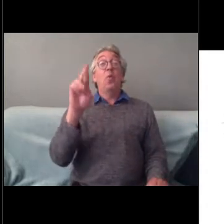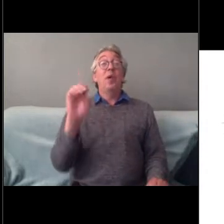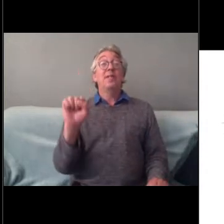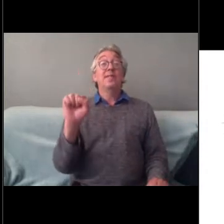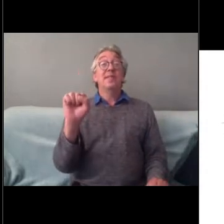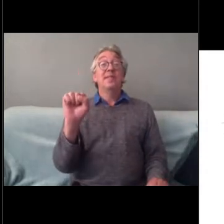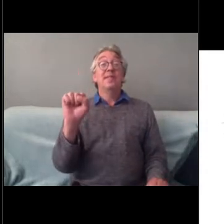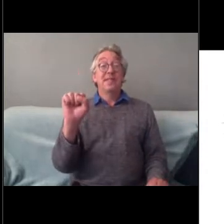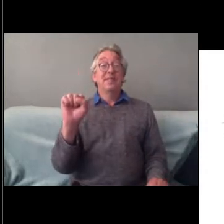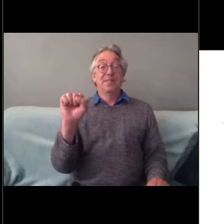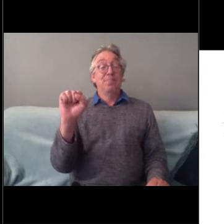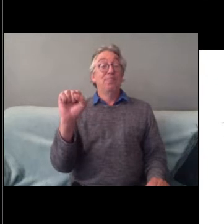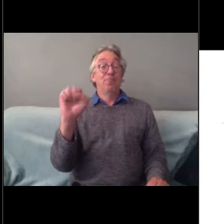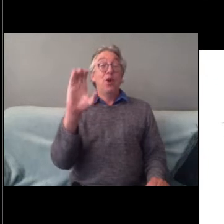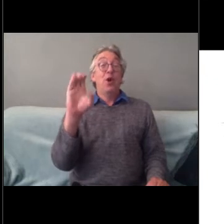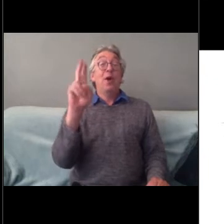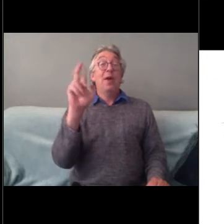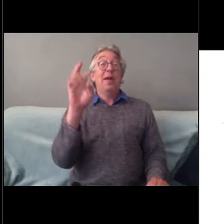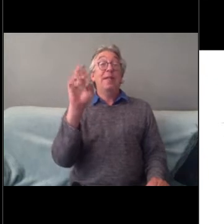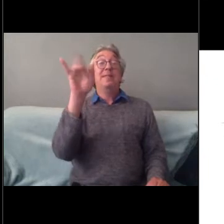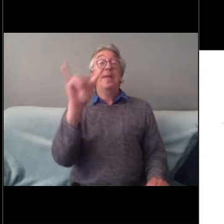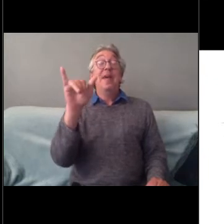and experience on volunteer management.